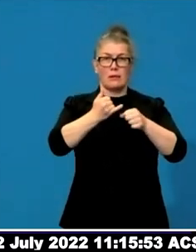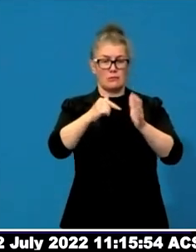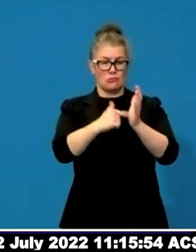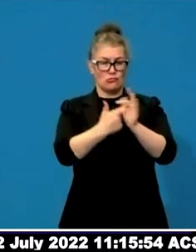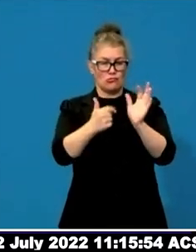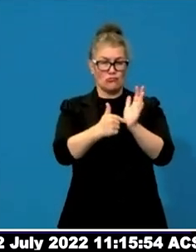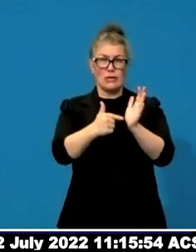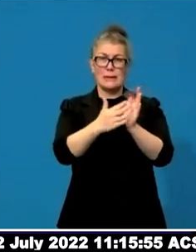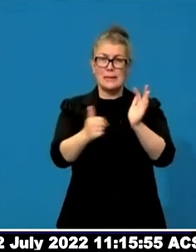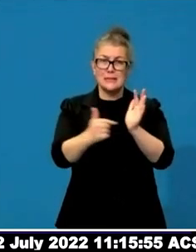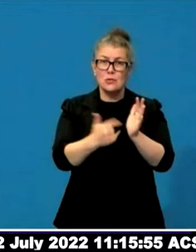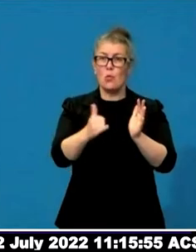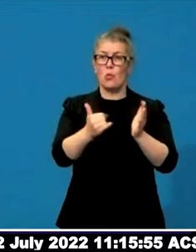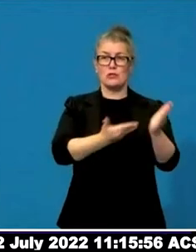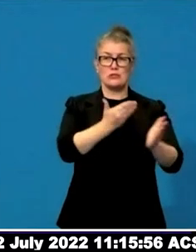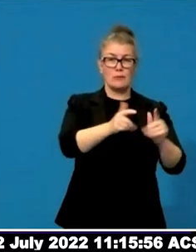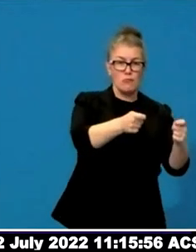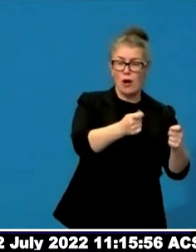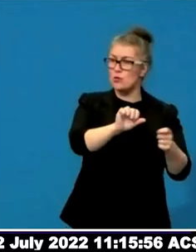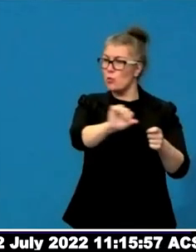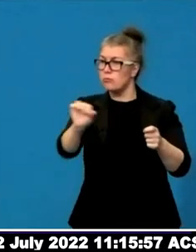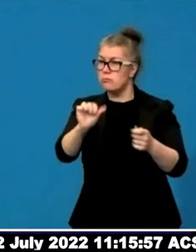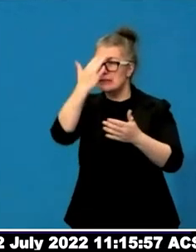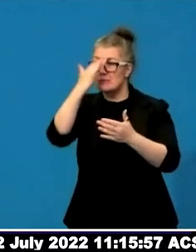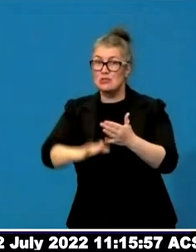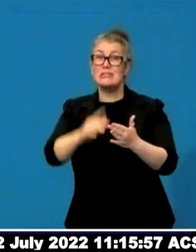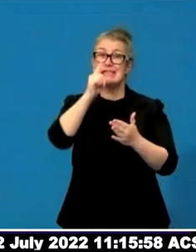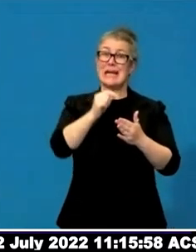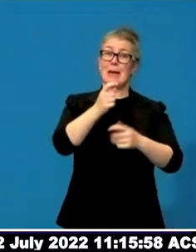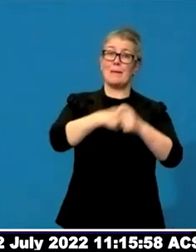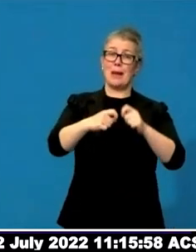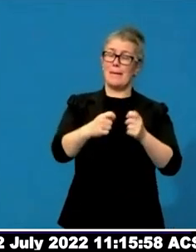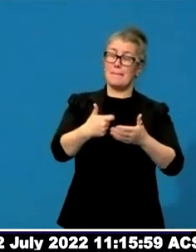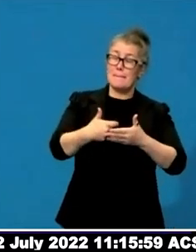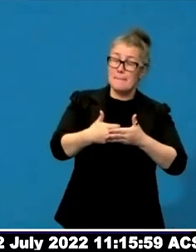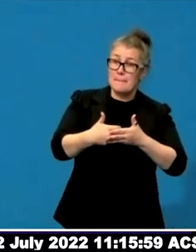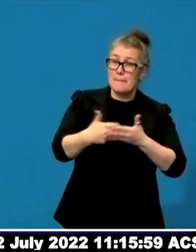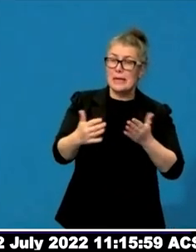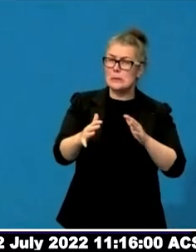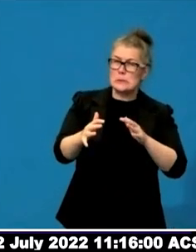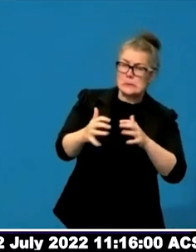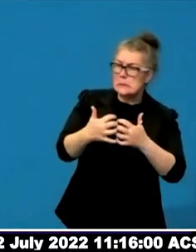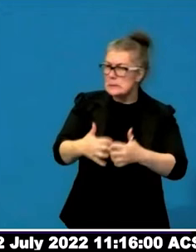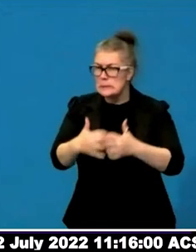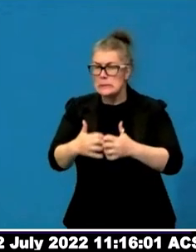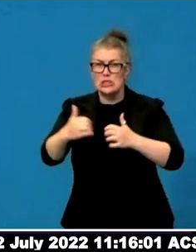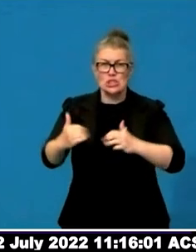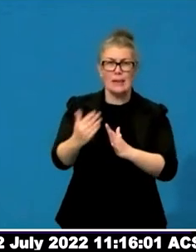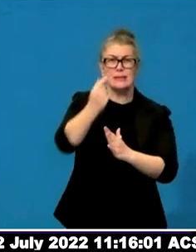or people's experience, it gets more challenging to be able to use a language.